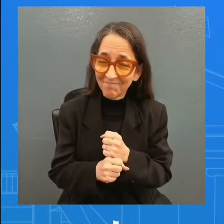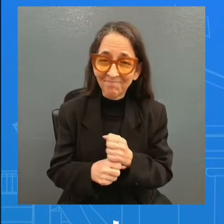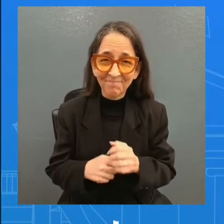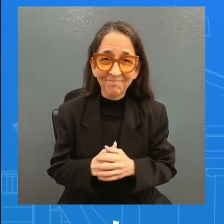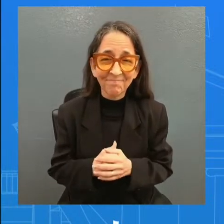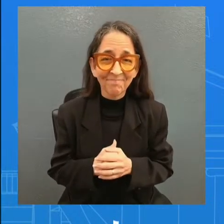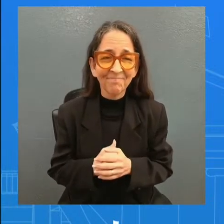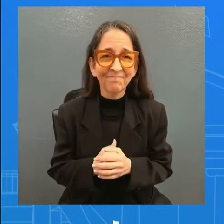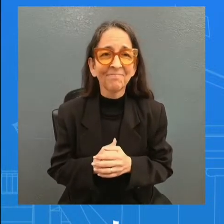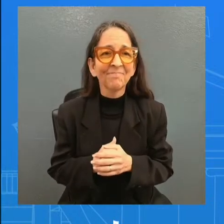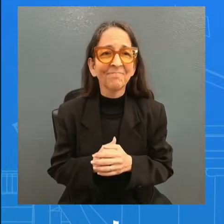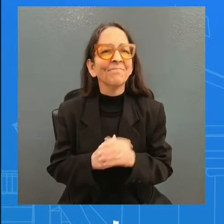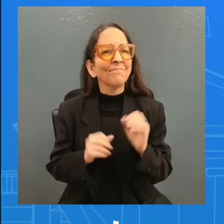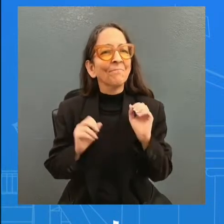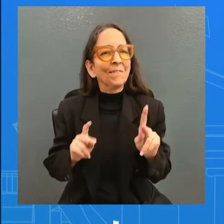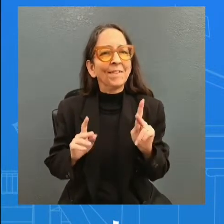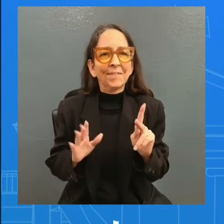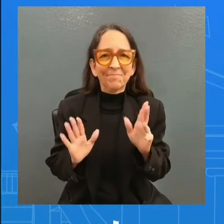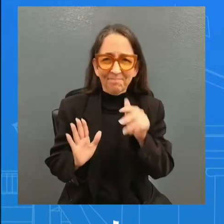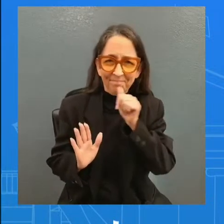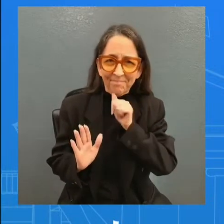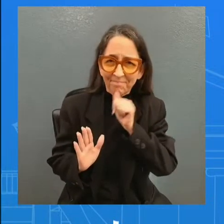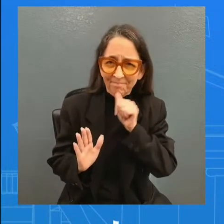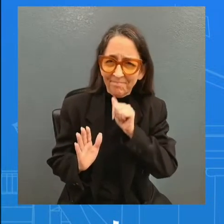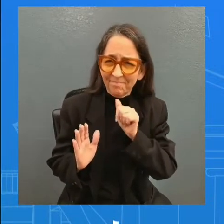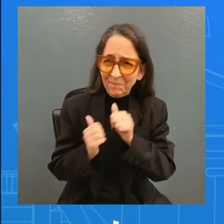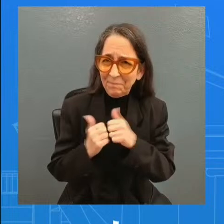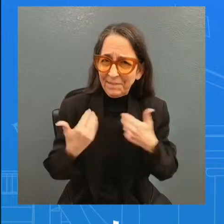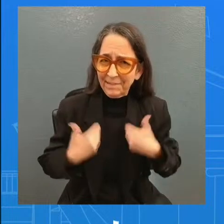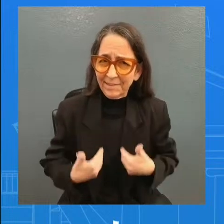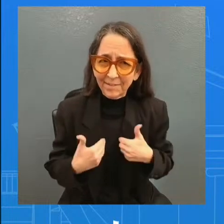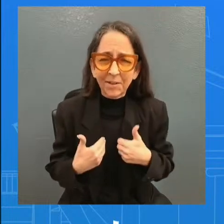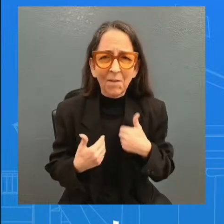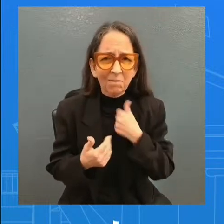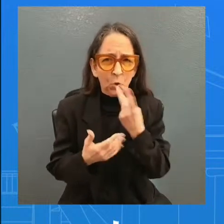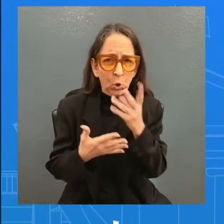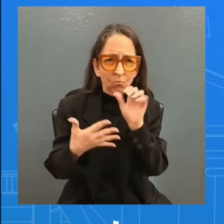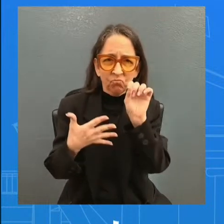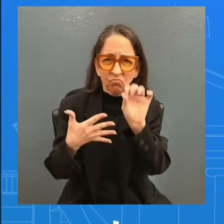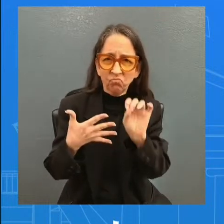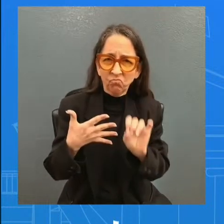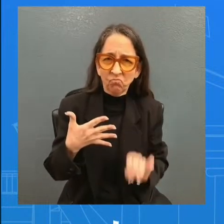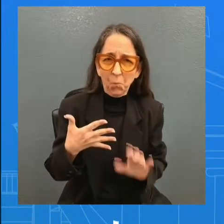I have a couple of things at the top. In the coming days, the president and first lady